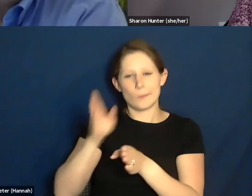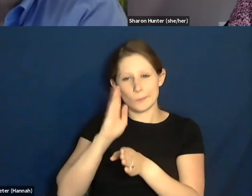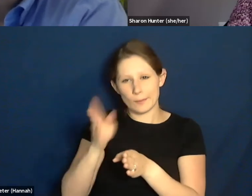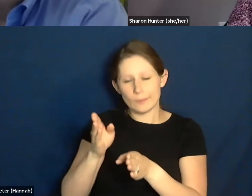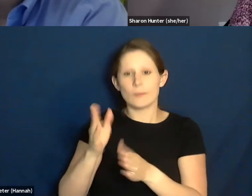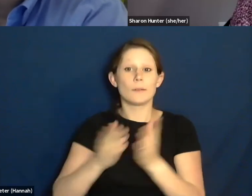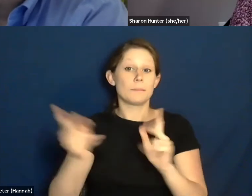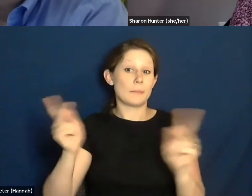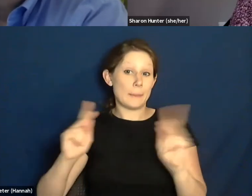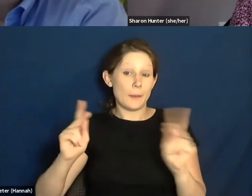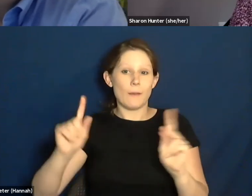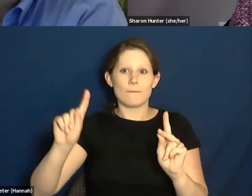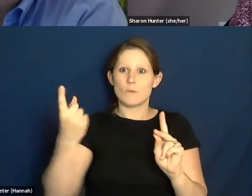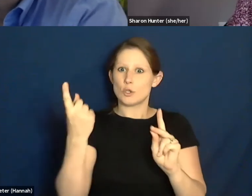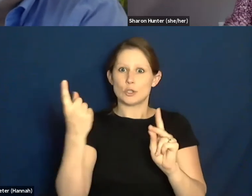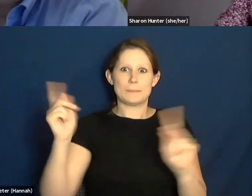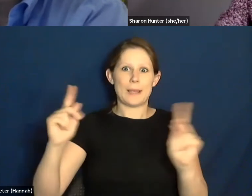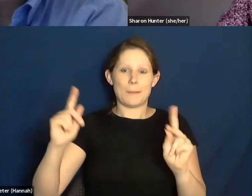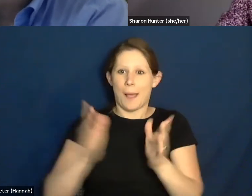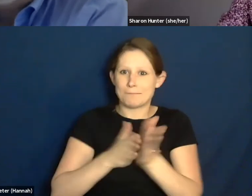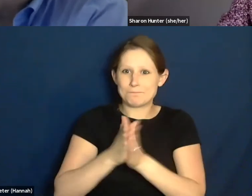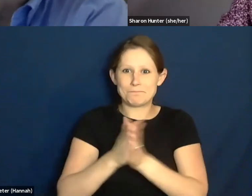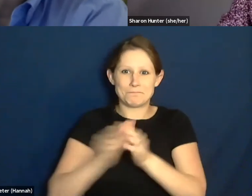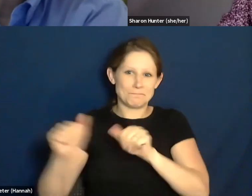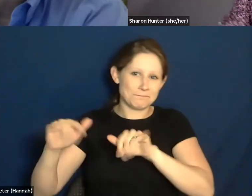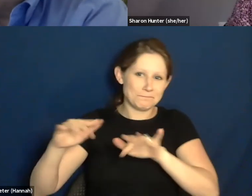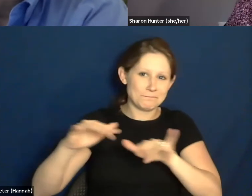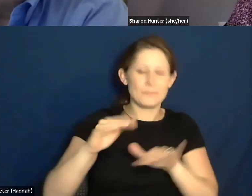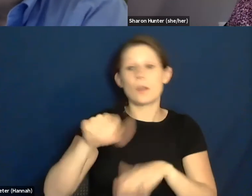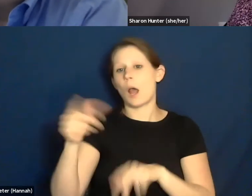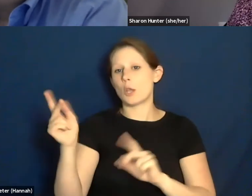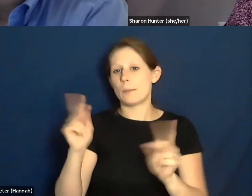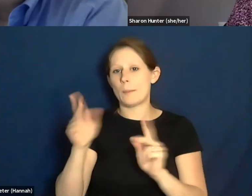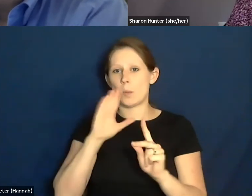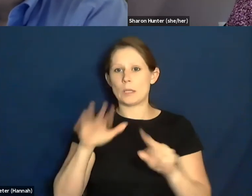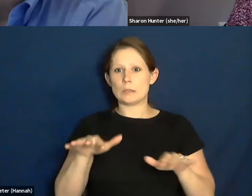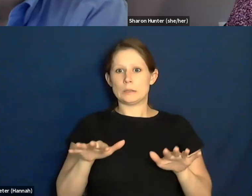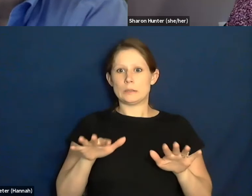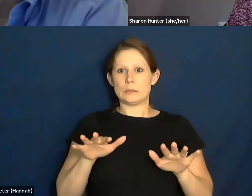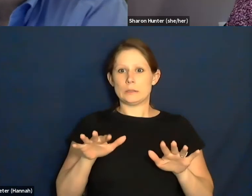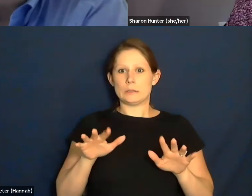the first ones out that, people hold back and wait until they feel comfortable,